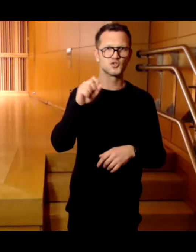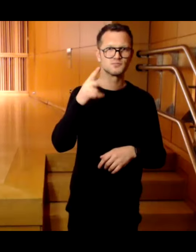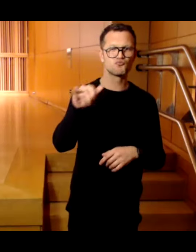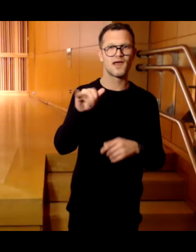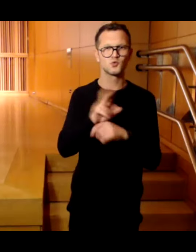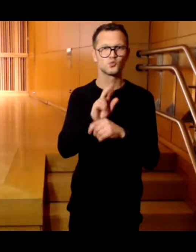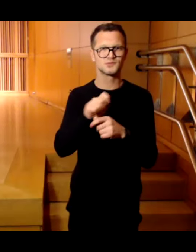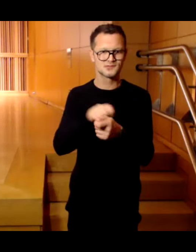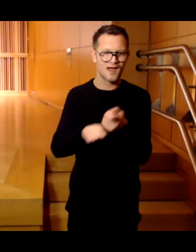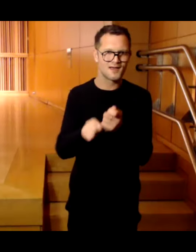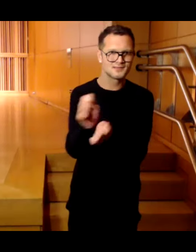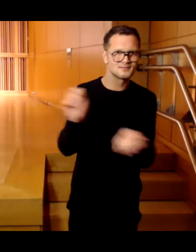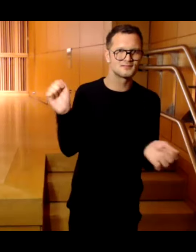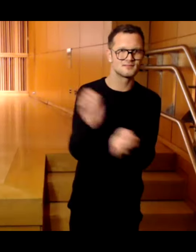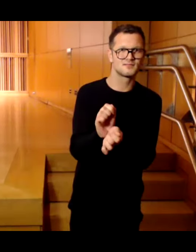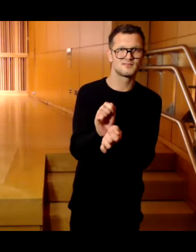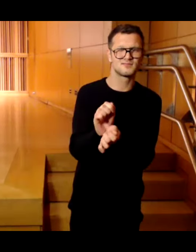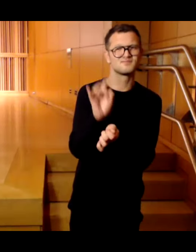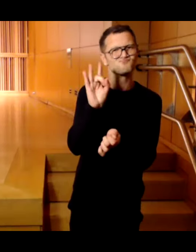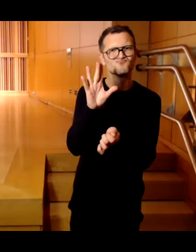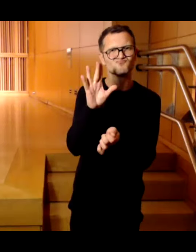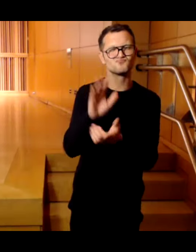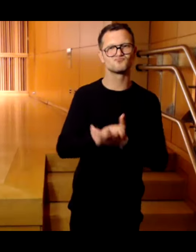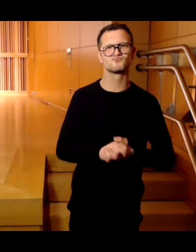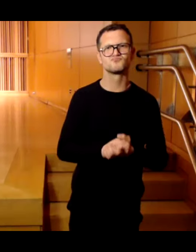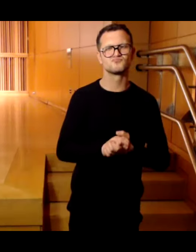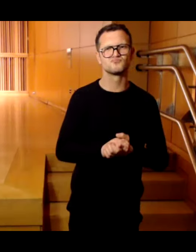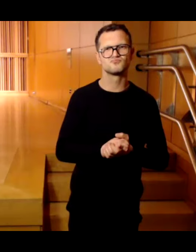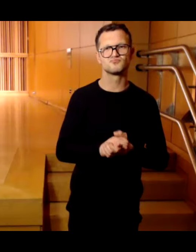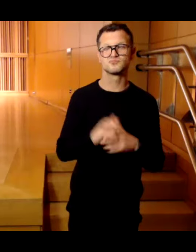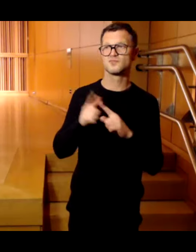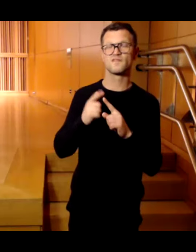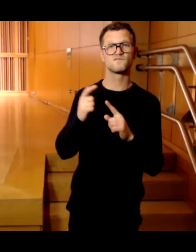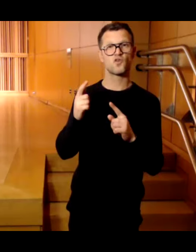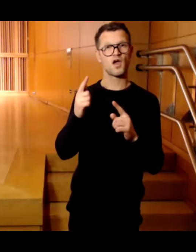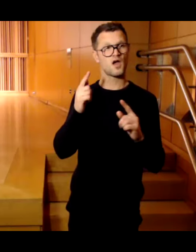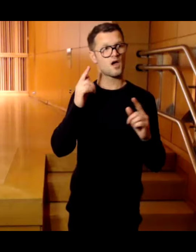Authoritarianism is not fashioned simply through the careful. deployment of ideas.